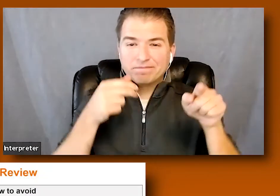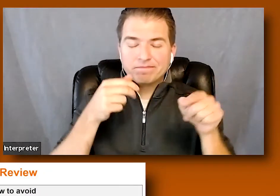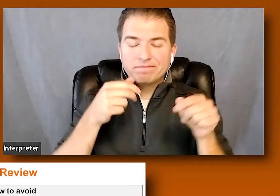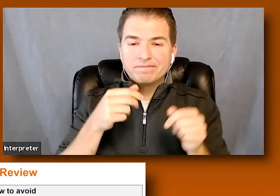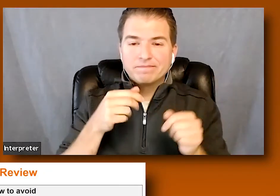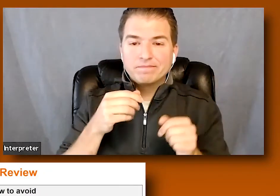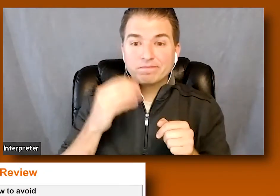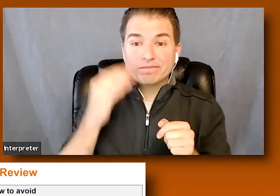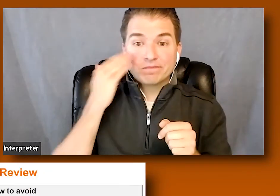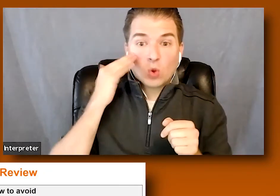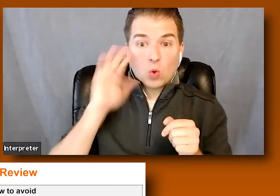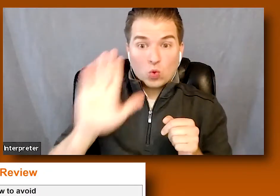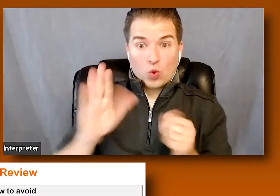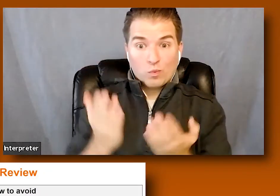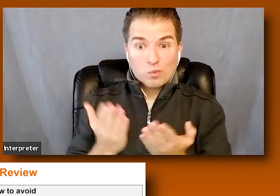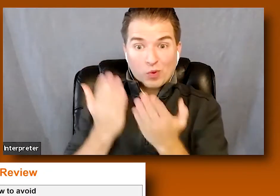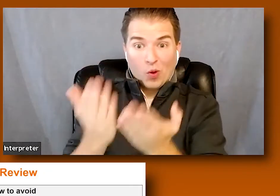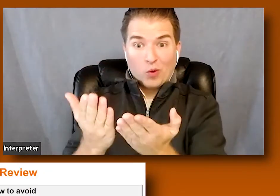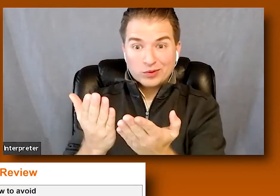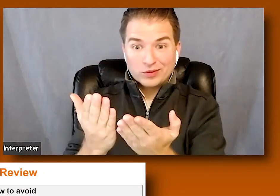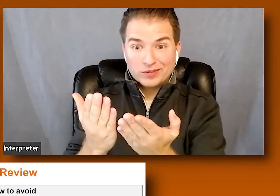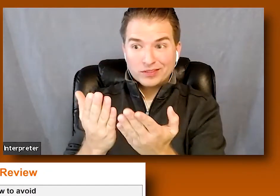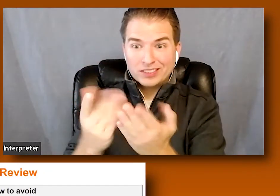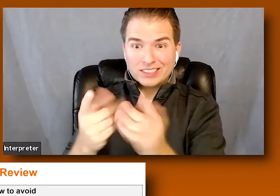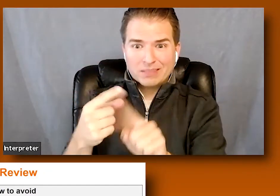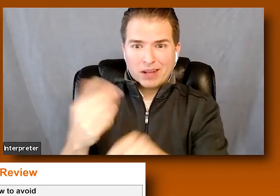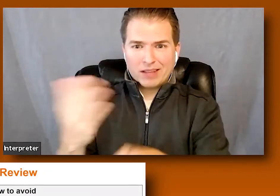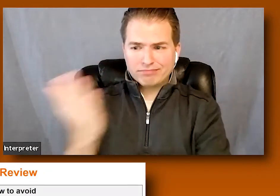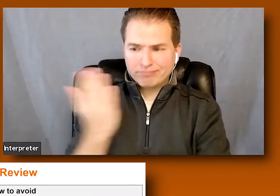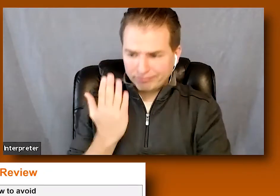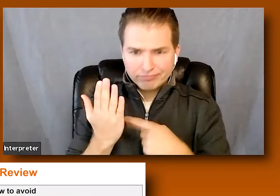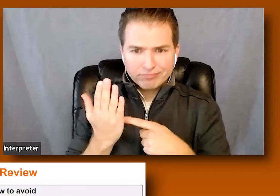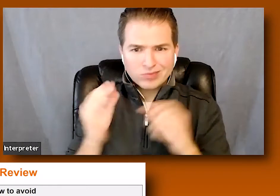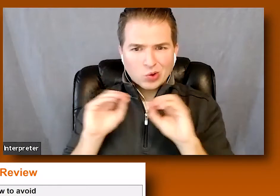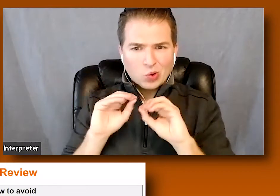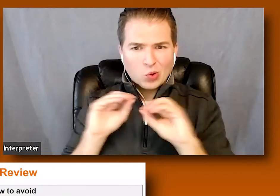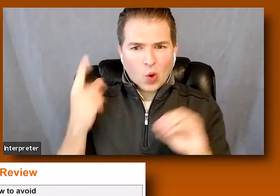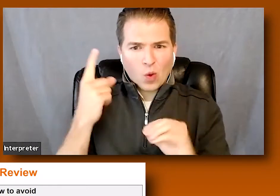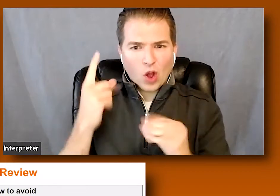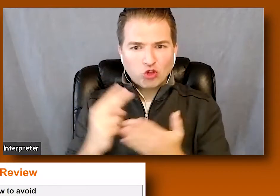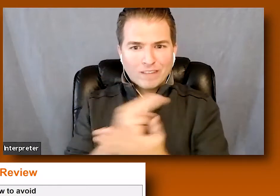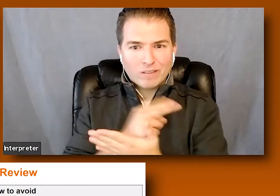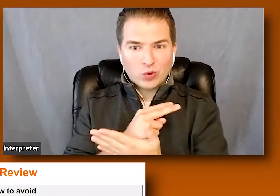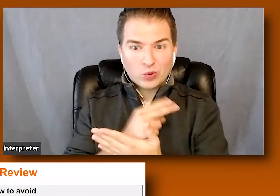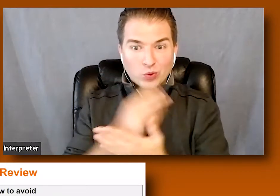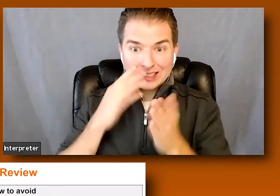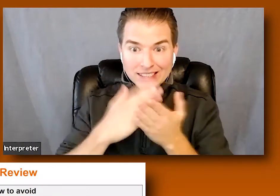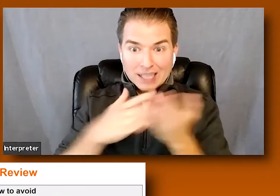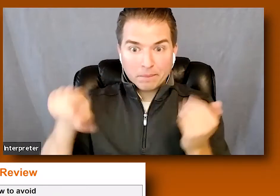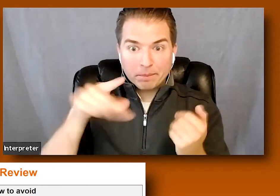I mentioned earlier that your proposal could be returned without review. I think this is the fear of many P.I.s.